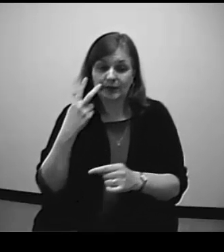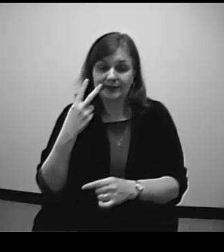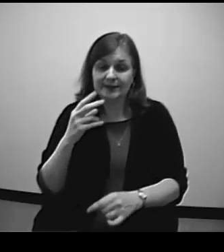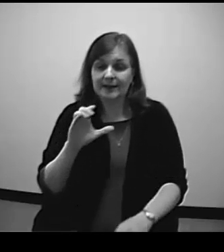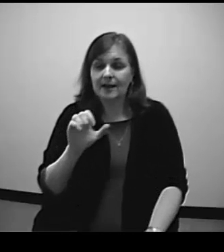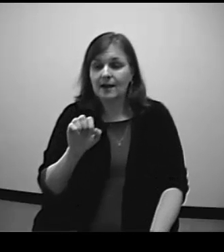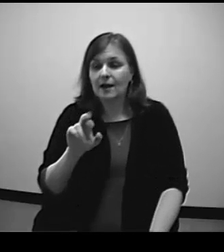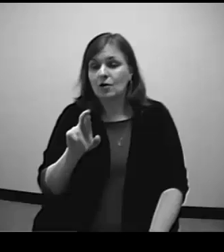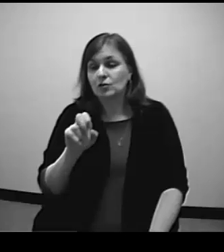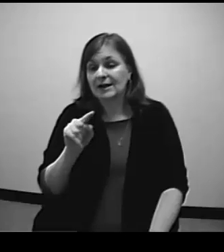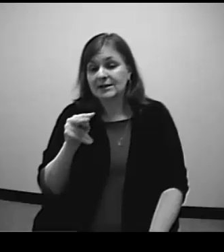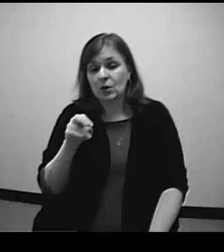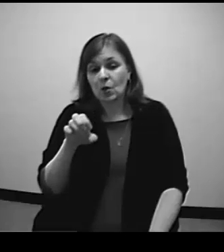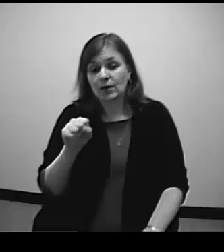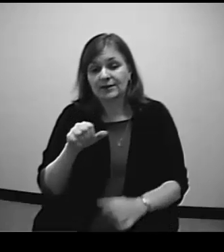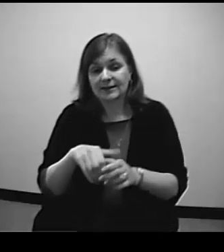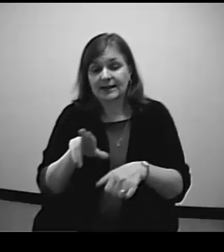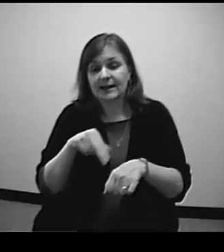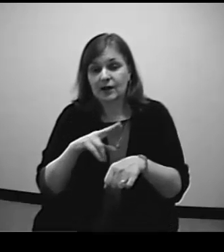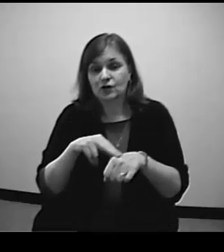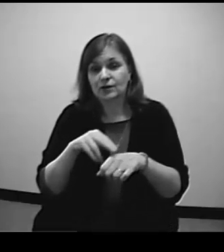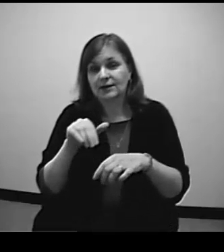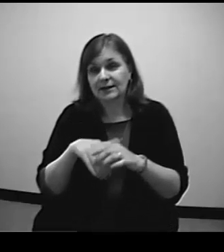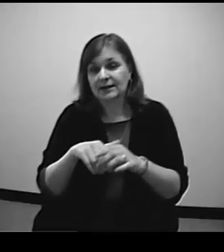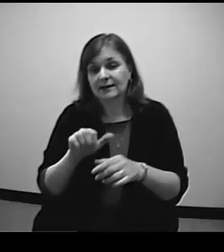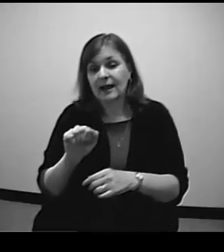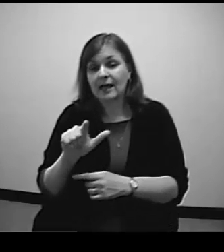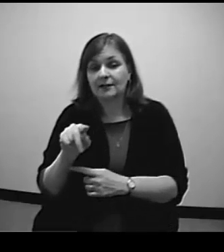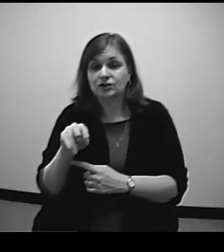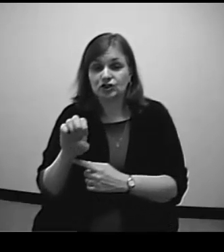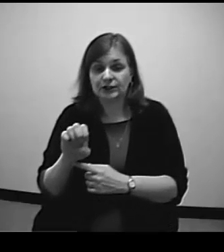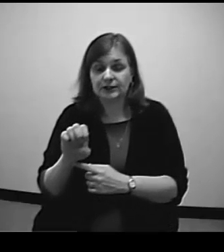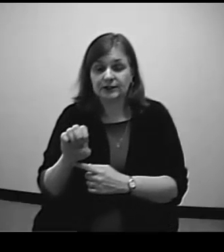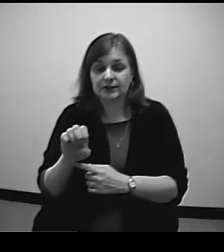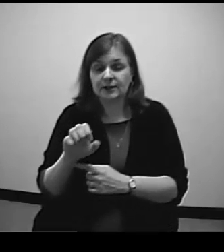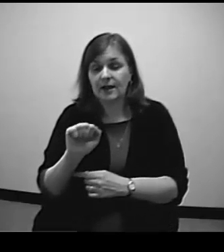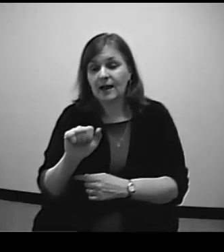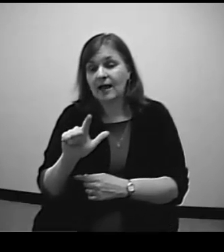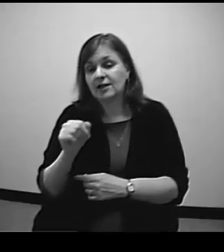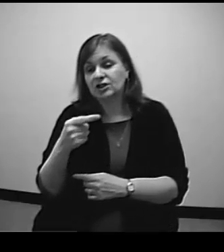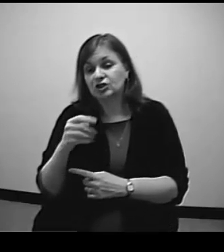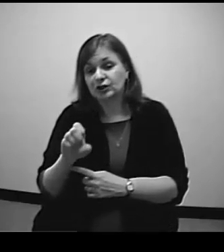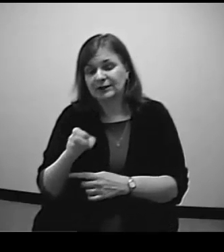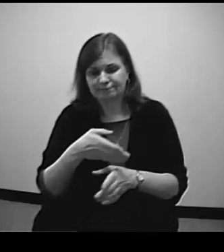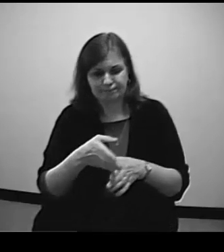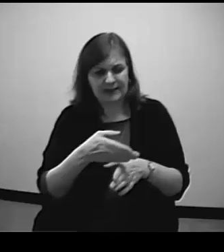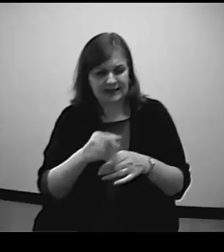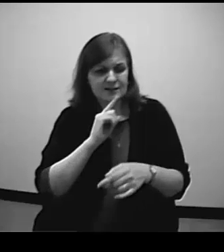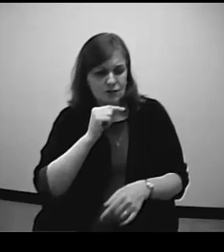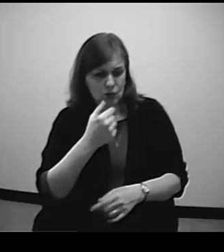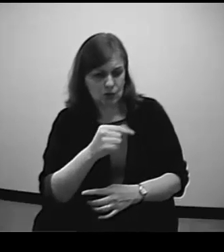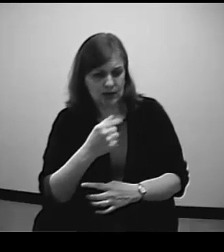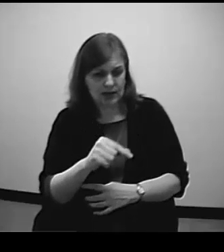when we see carotenoids in nature in algae -- we're used to seeing algae as being green